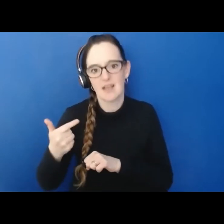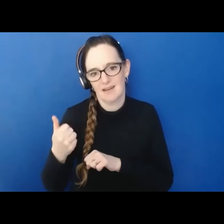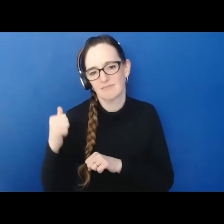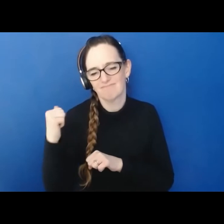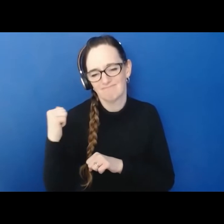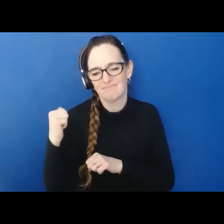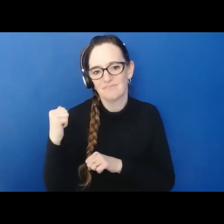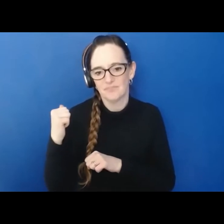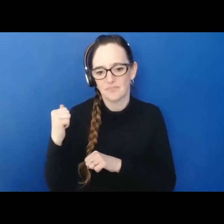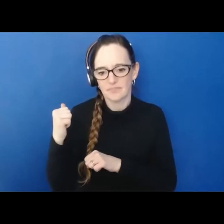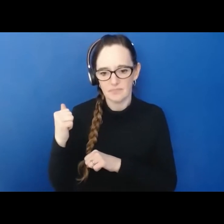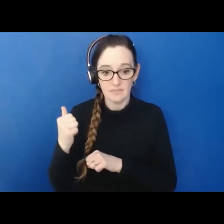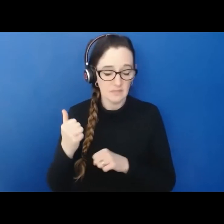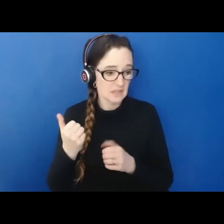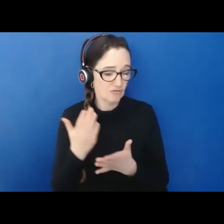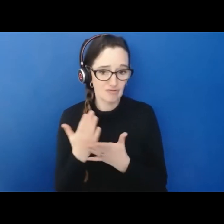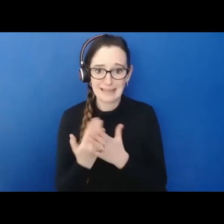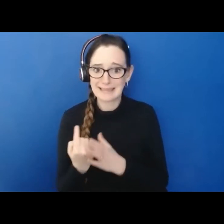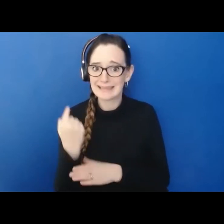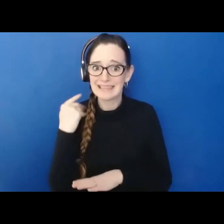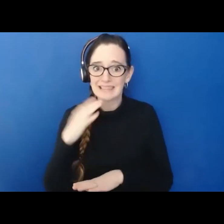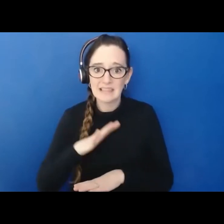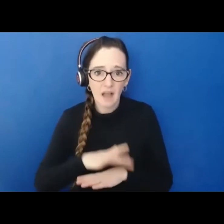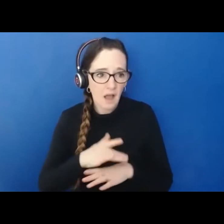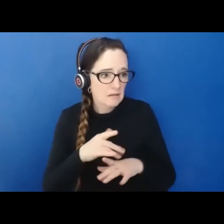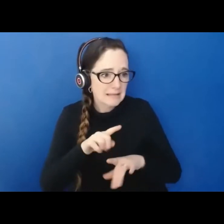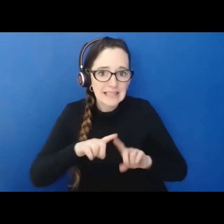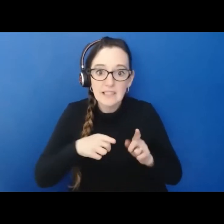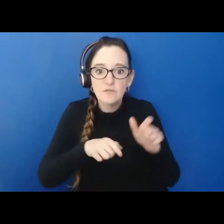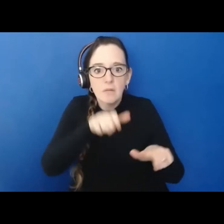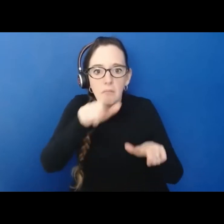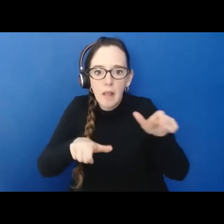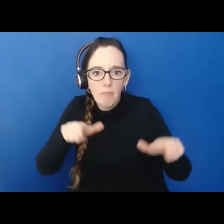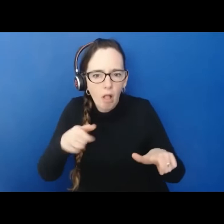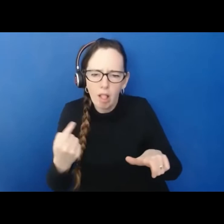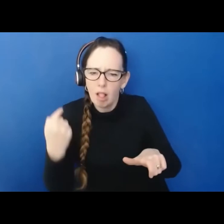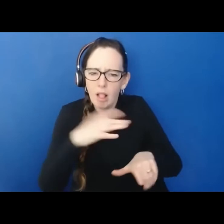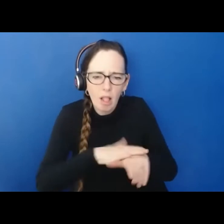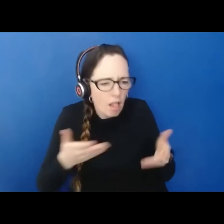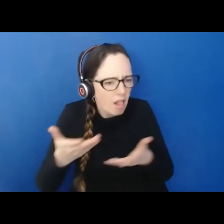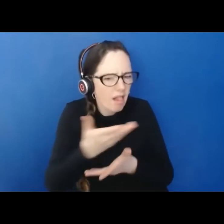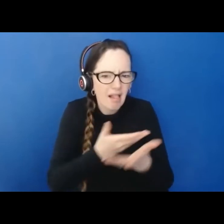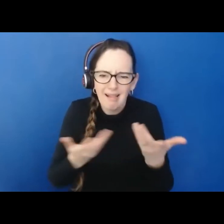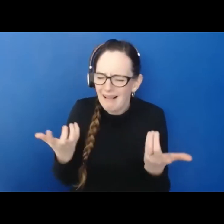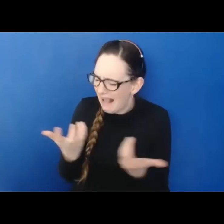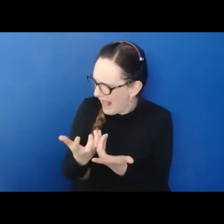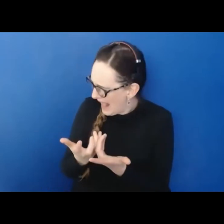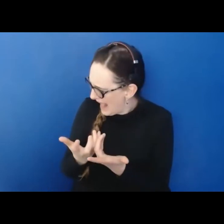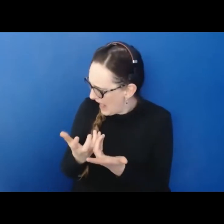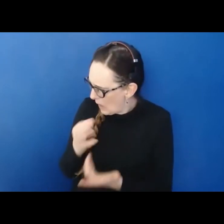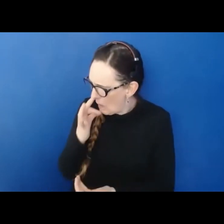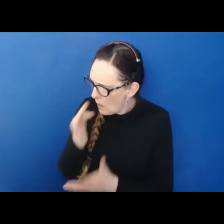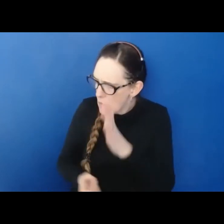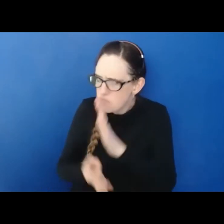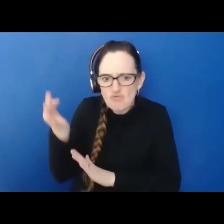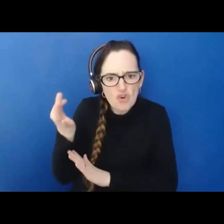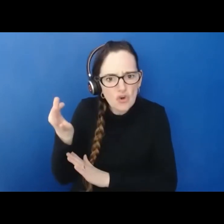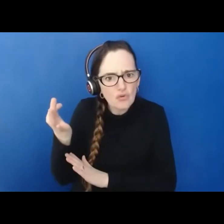out of many different people asking how can we make things better in Britain.